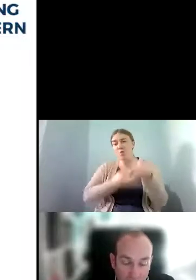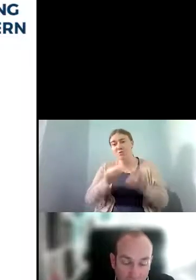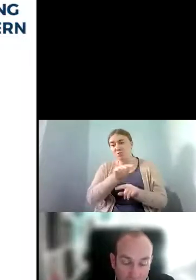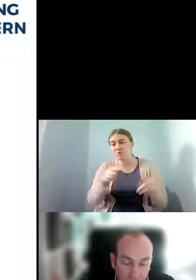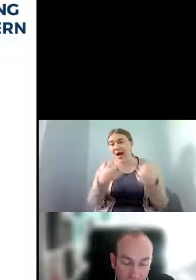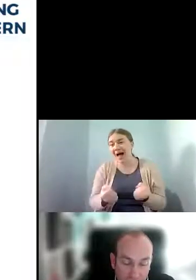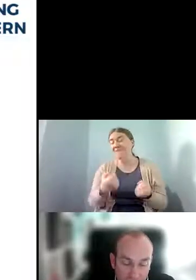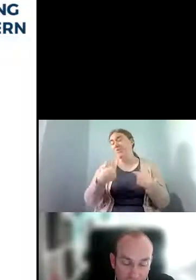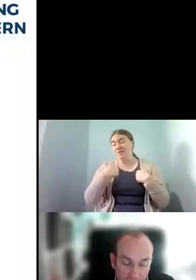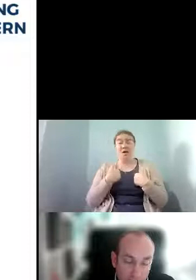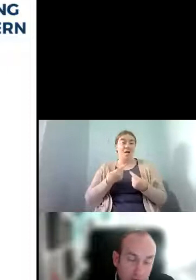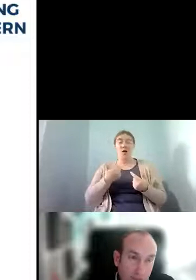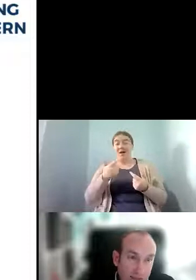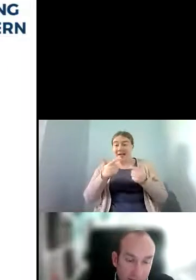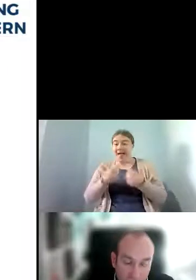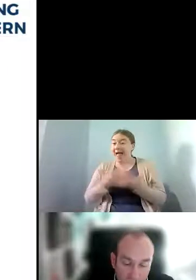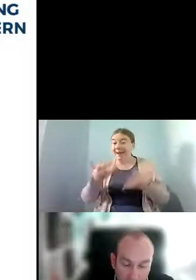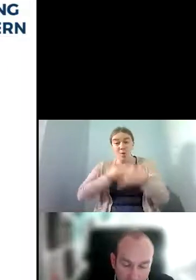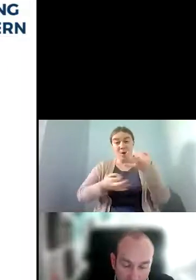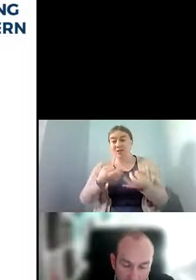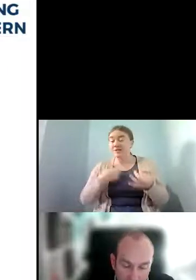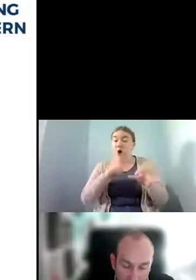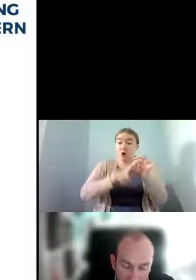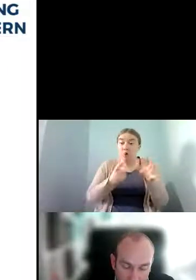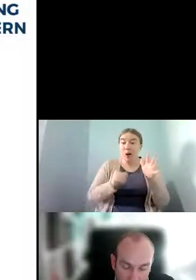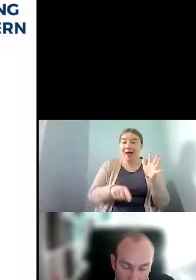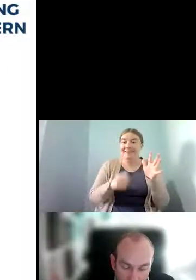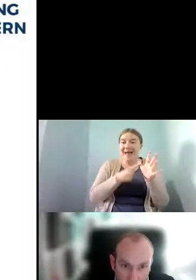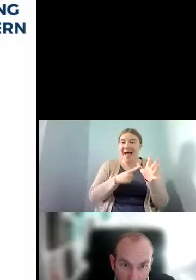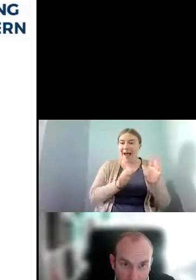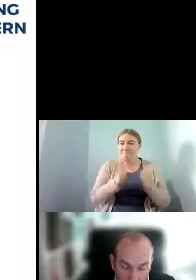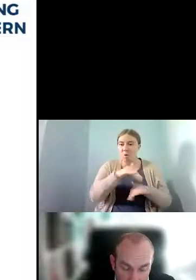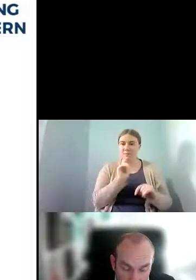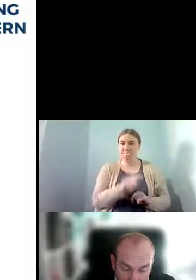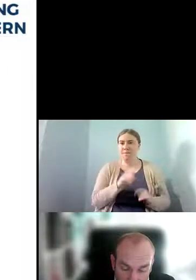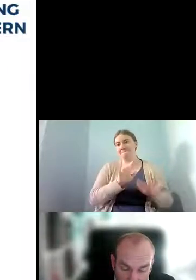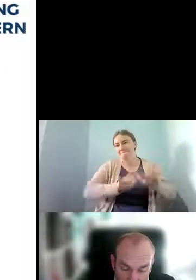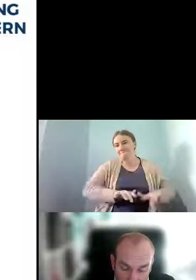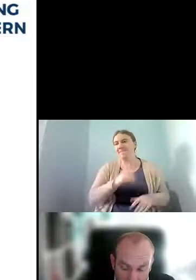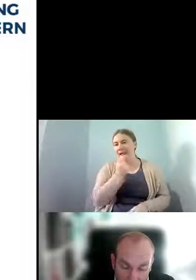the q a facility and we'll come back to those at the end but firstly i thought i should explain who